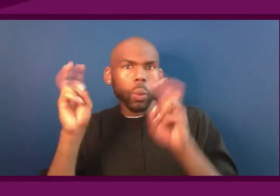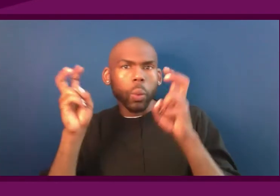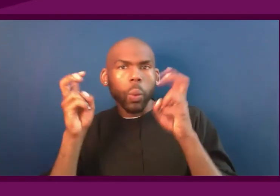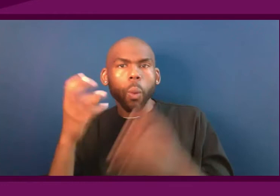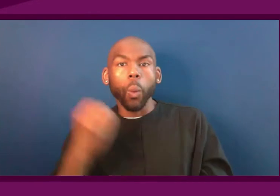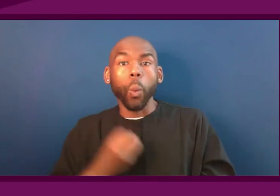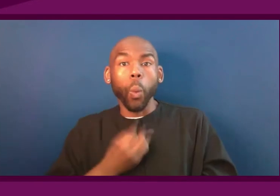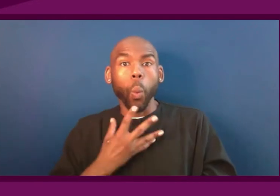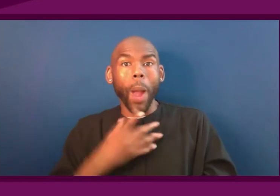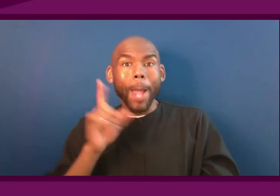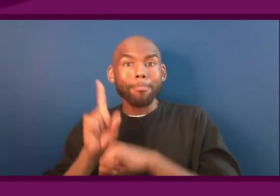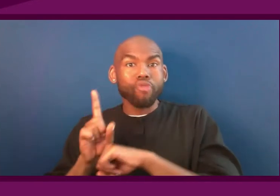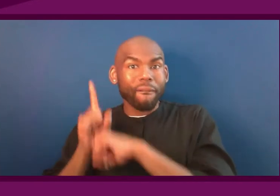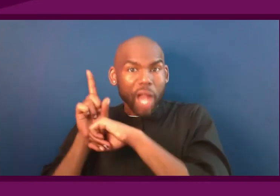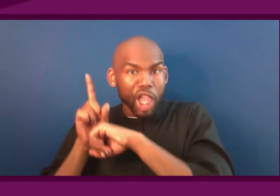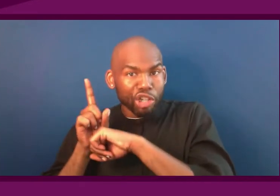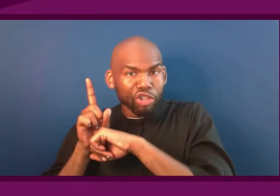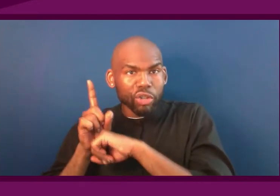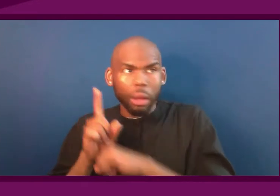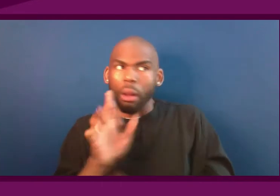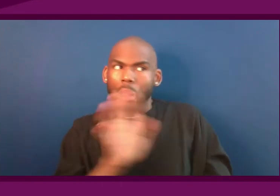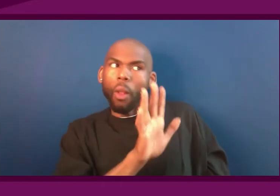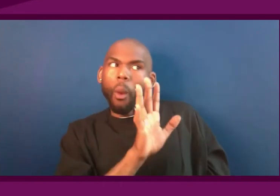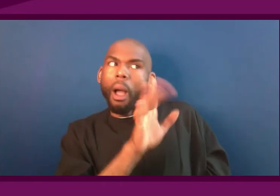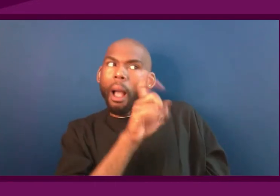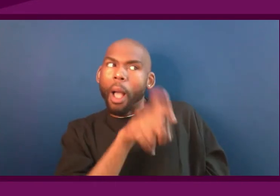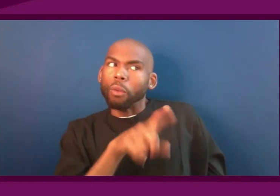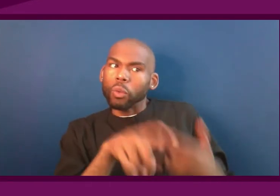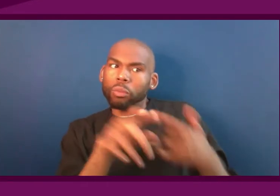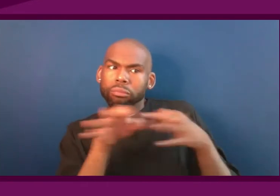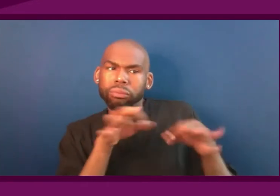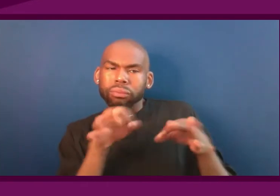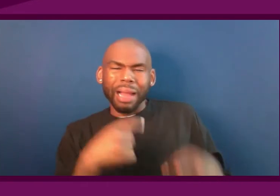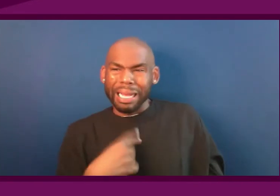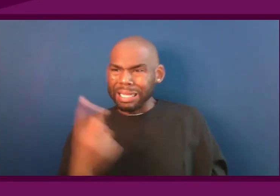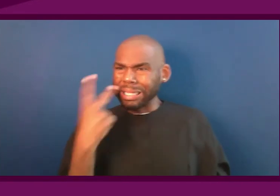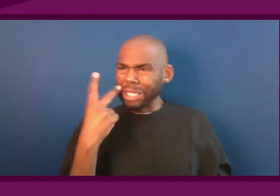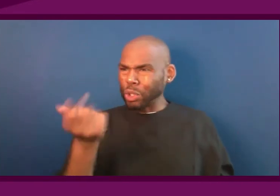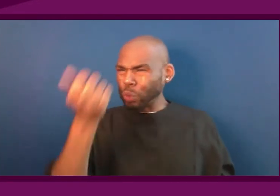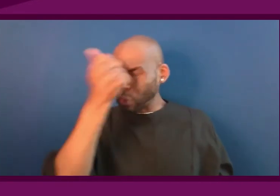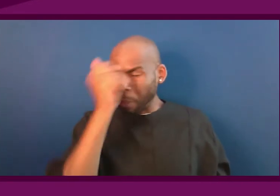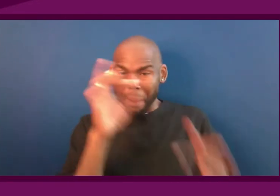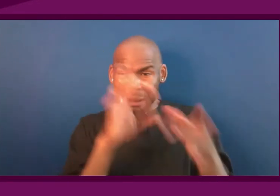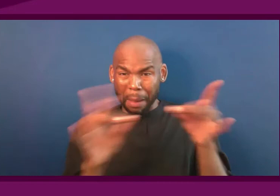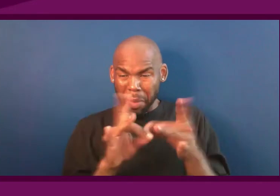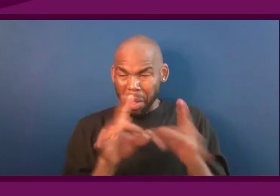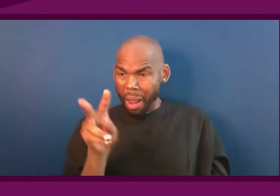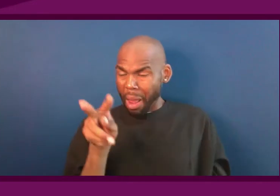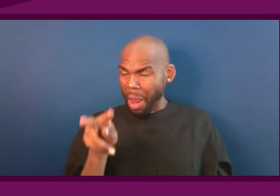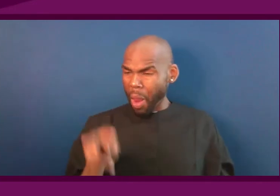but I went in and I said, "Well, what I'm doing with my white privilege is I'm making sure the